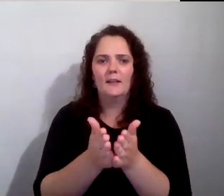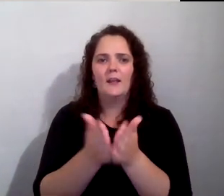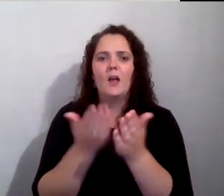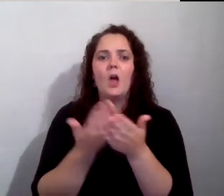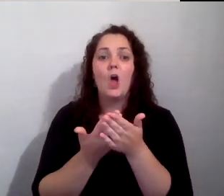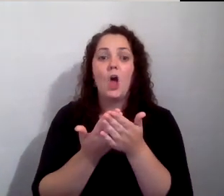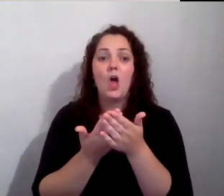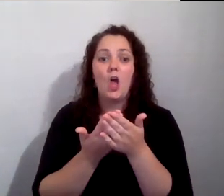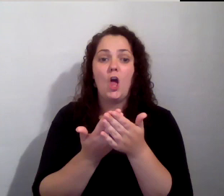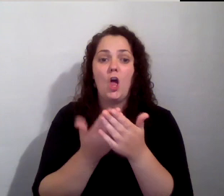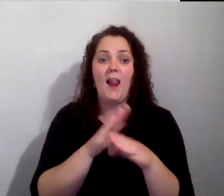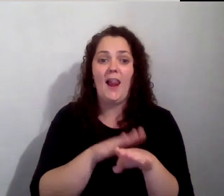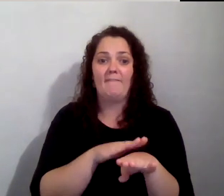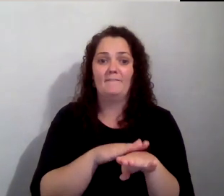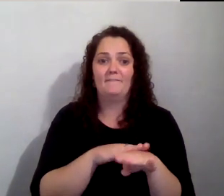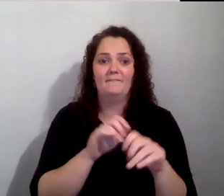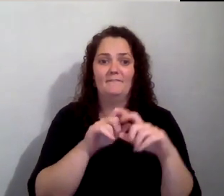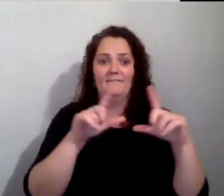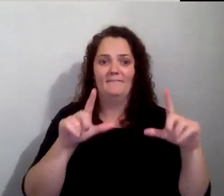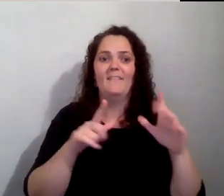degenerated quite quickly from her early 20s and